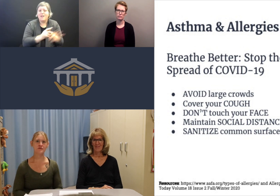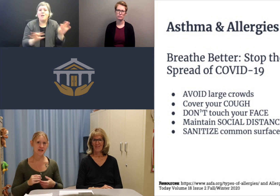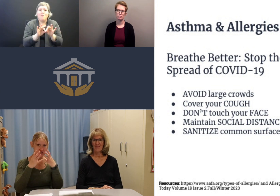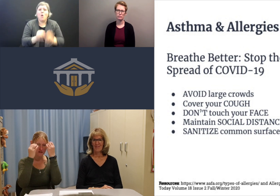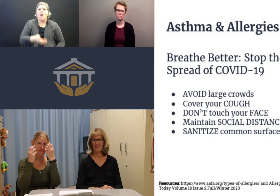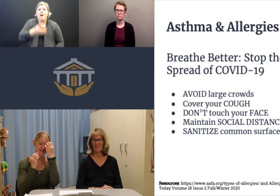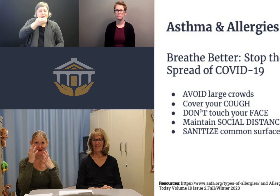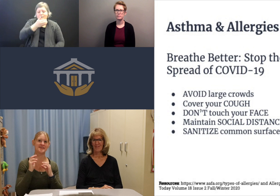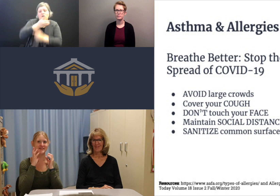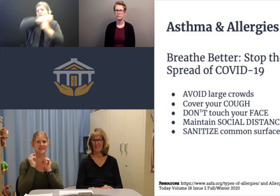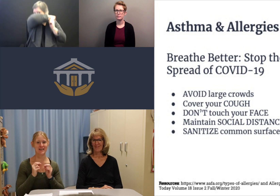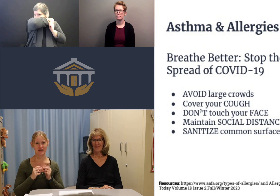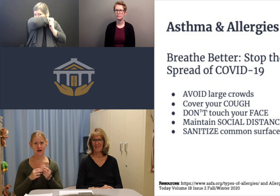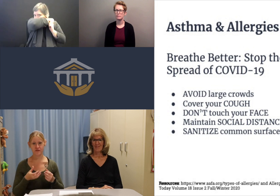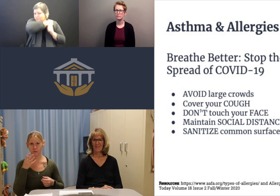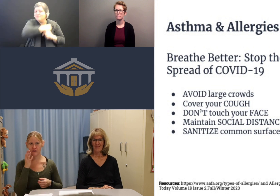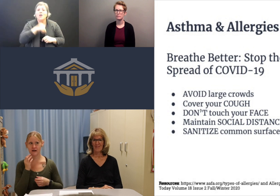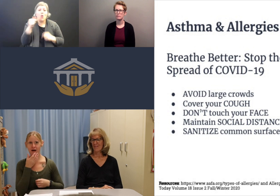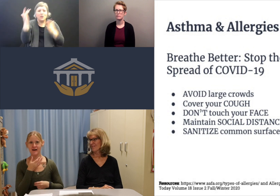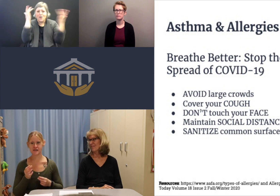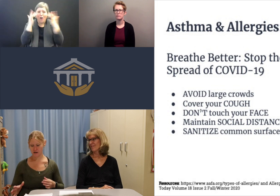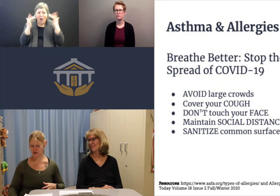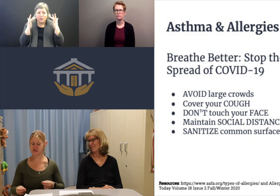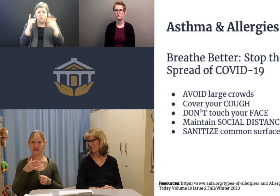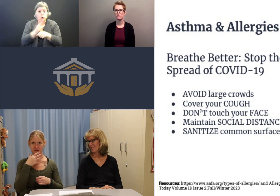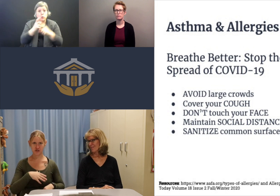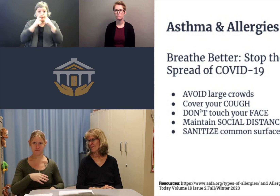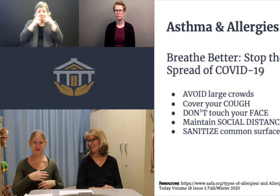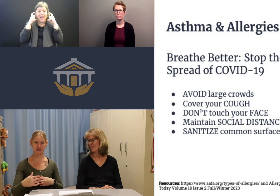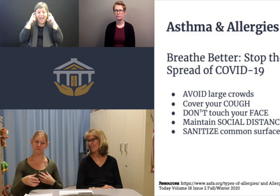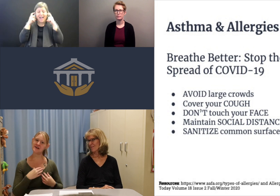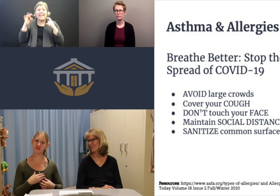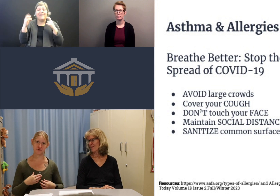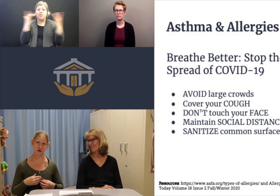touch your face constantly. If you're wearing a mask, you're just taking the germs that your mask,